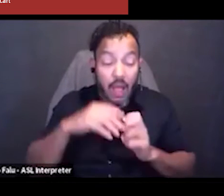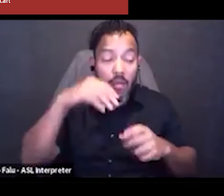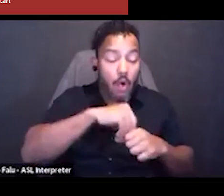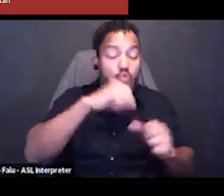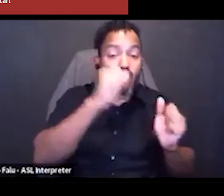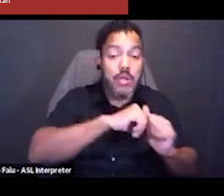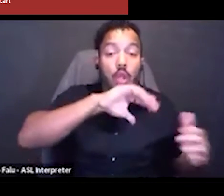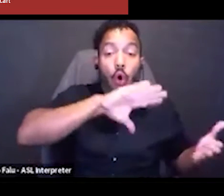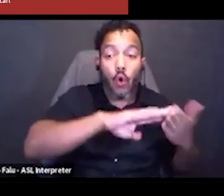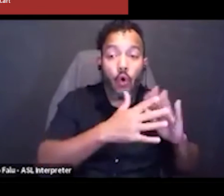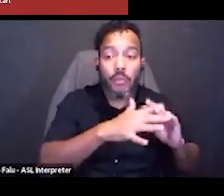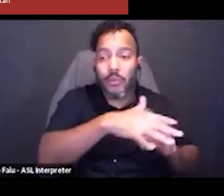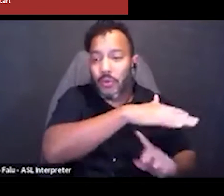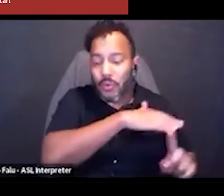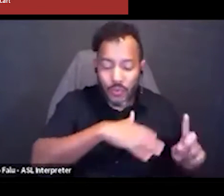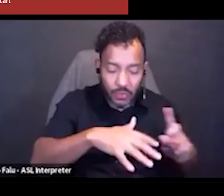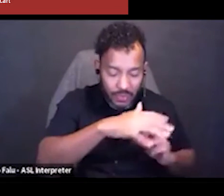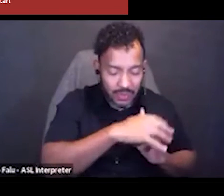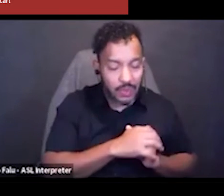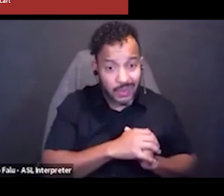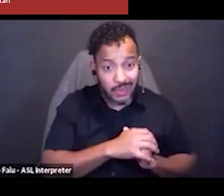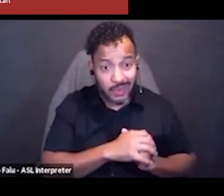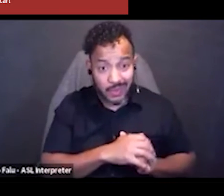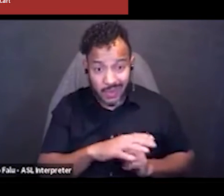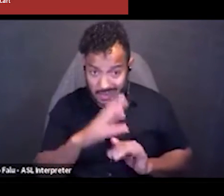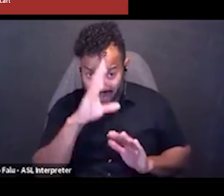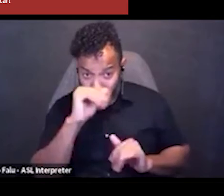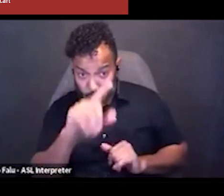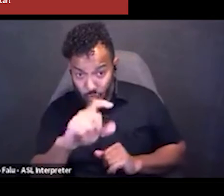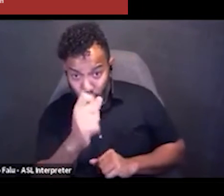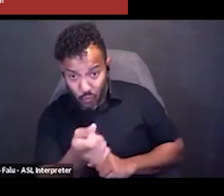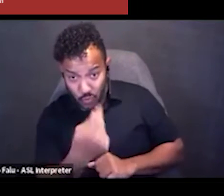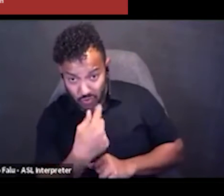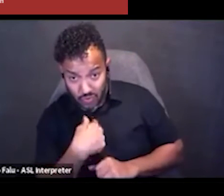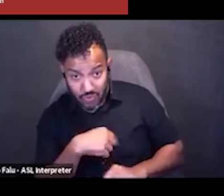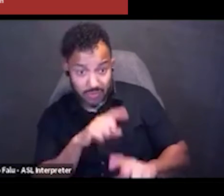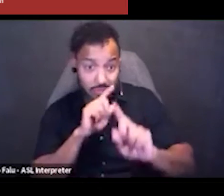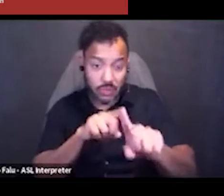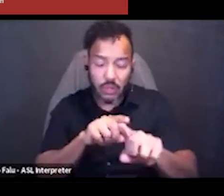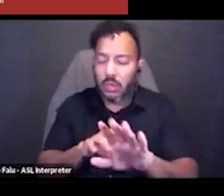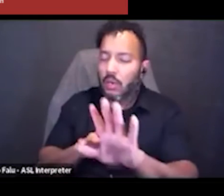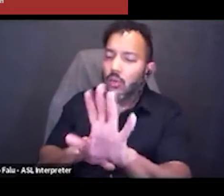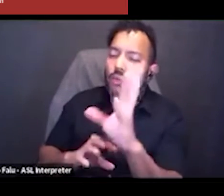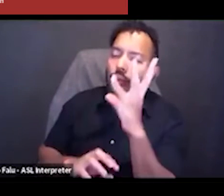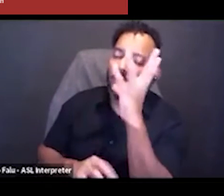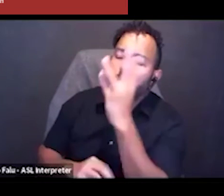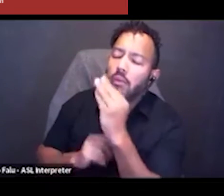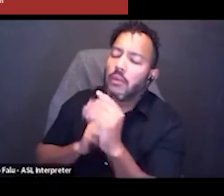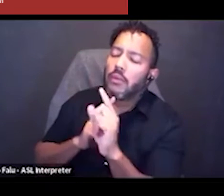I hope I answered that question. You answered it beautifully.